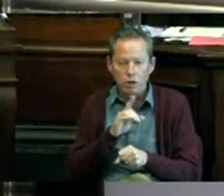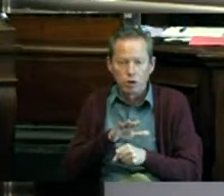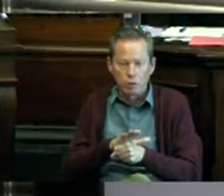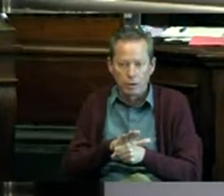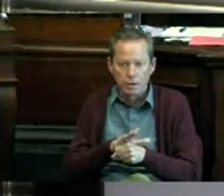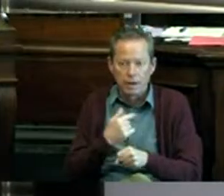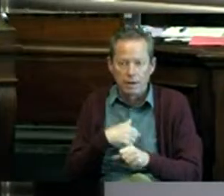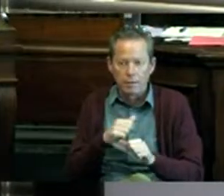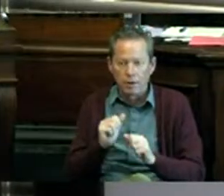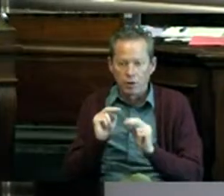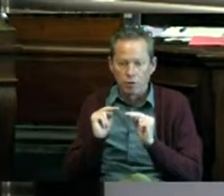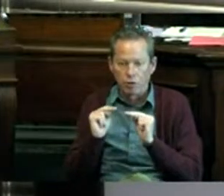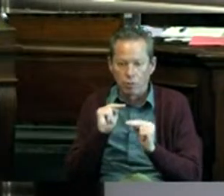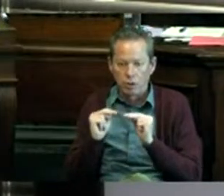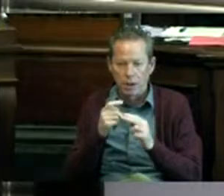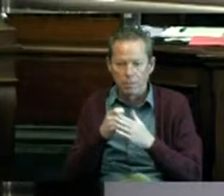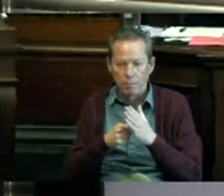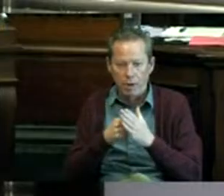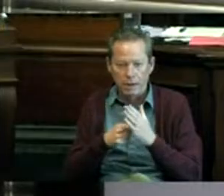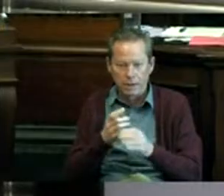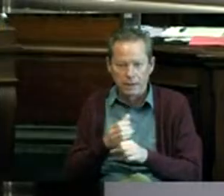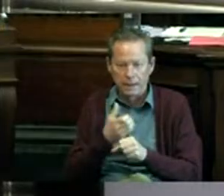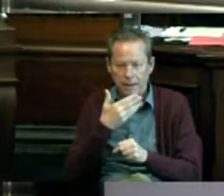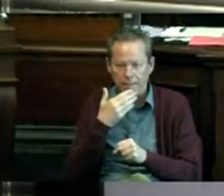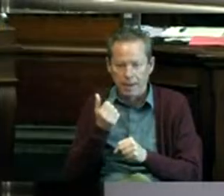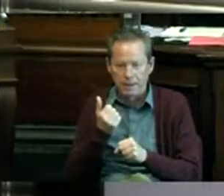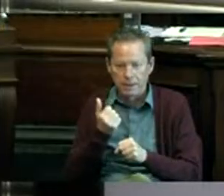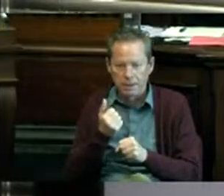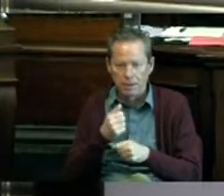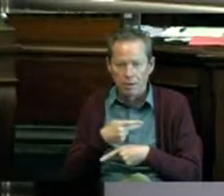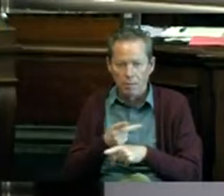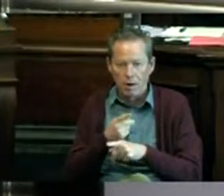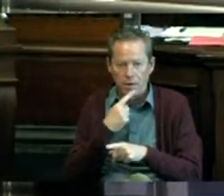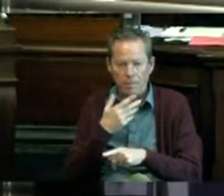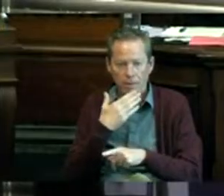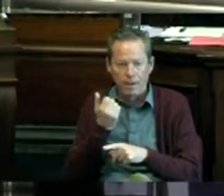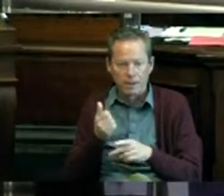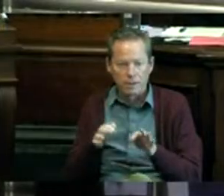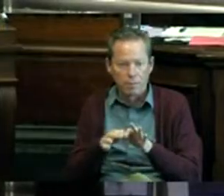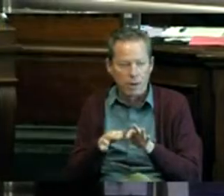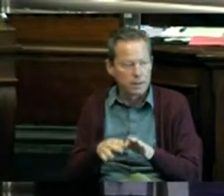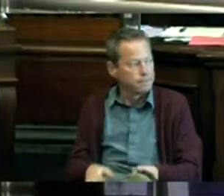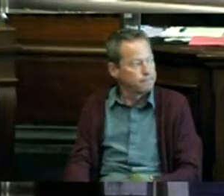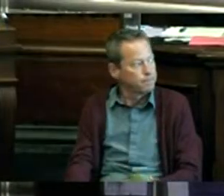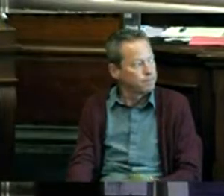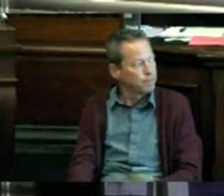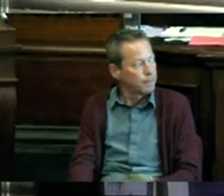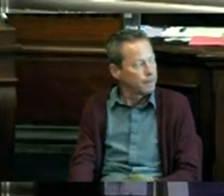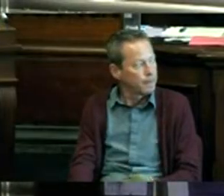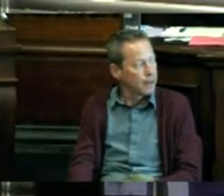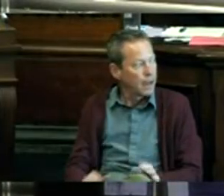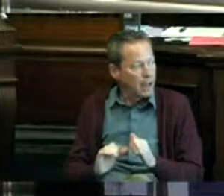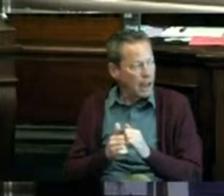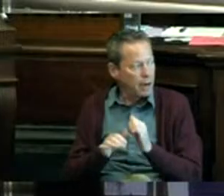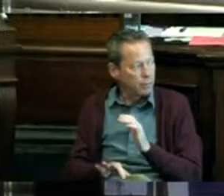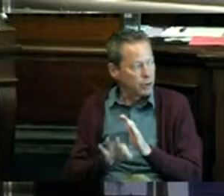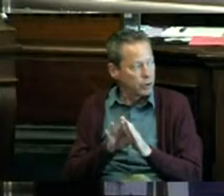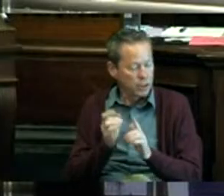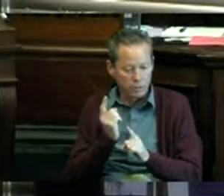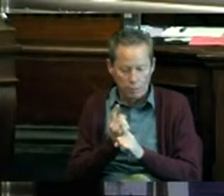and gave us enough assurance that we can negotiate prices to